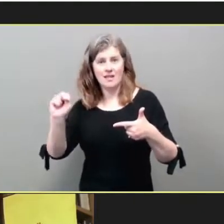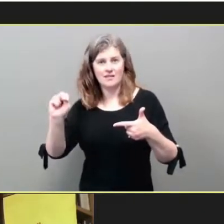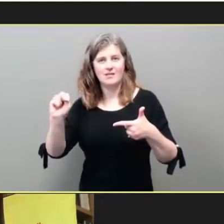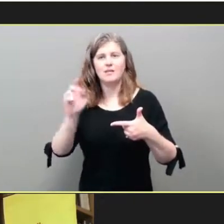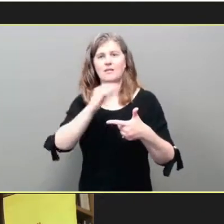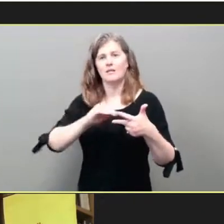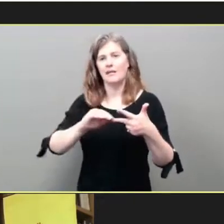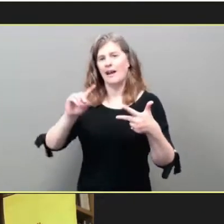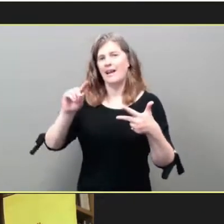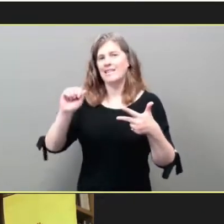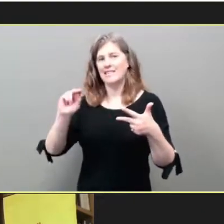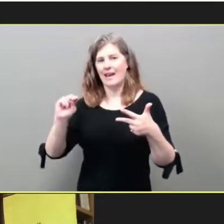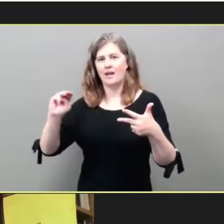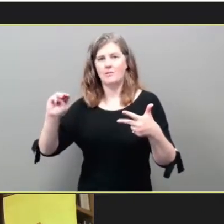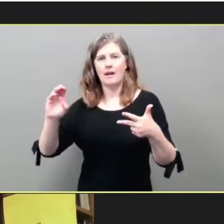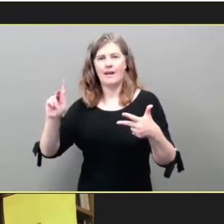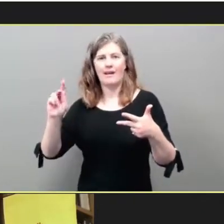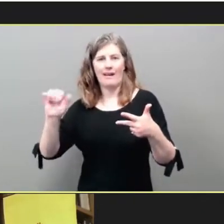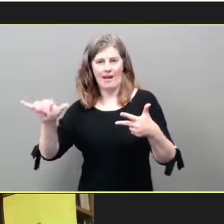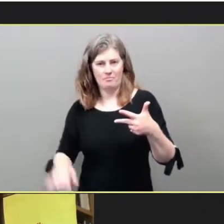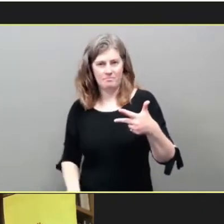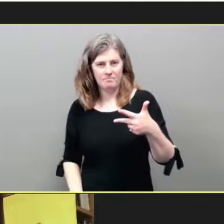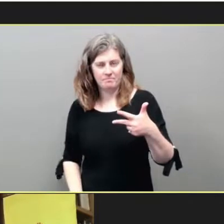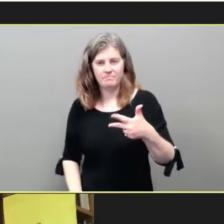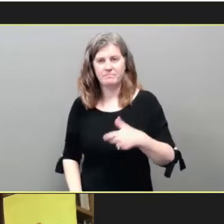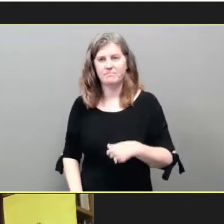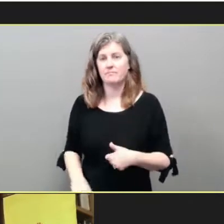then Dan McKay with the Albuquerque Journal. Matthew, go ahead.